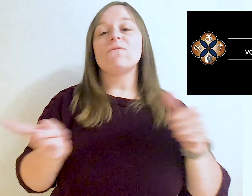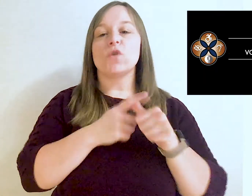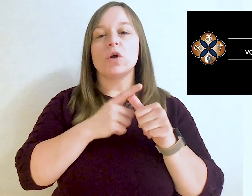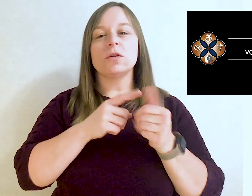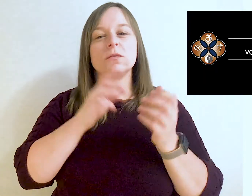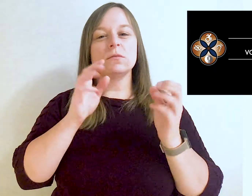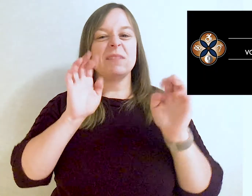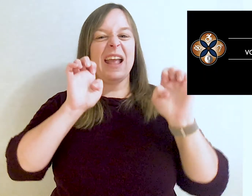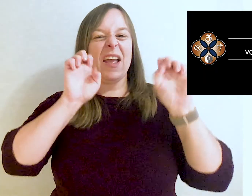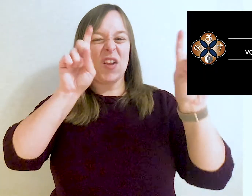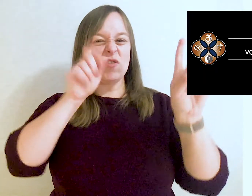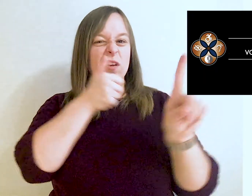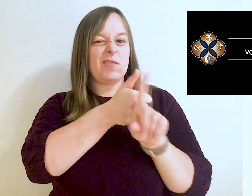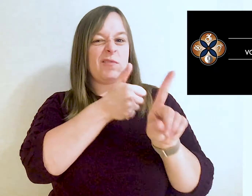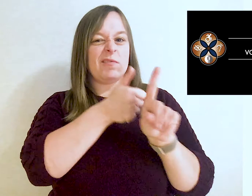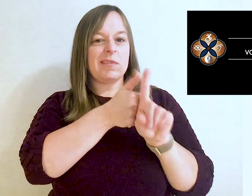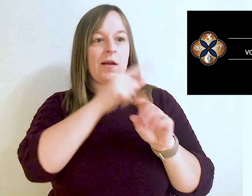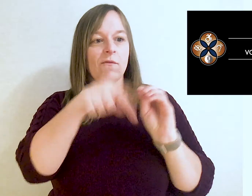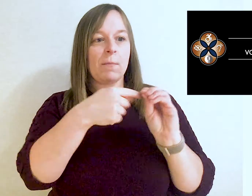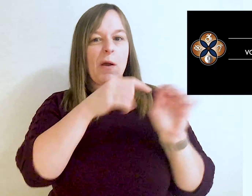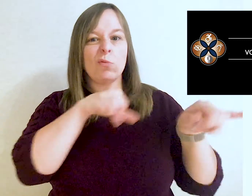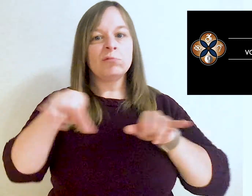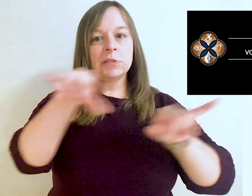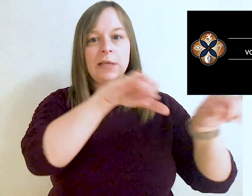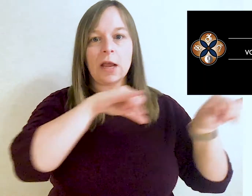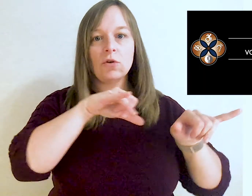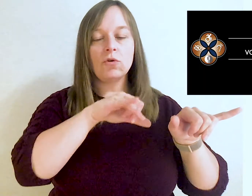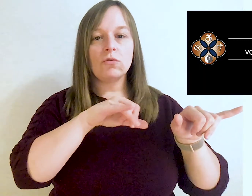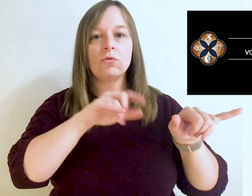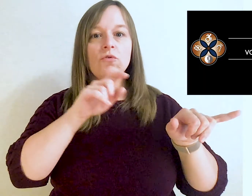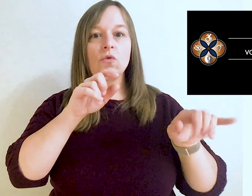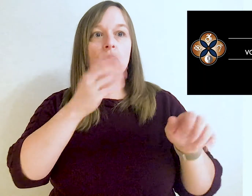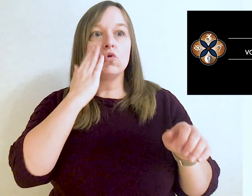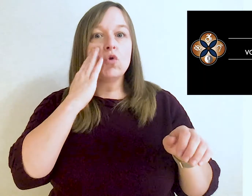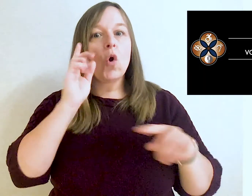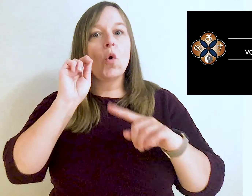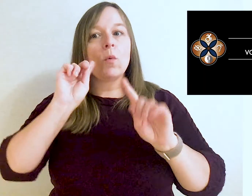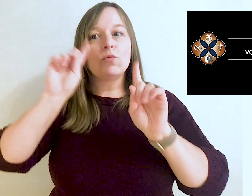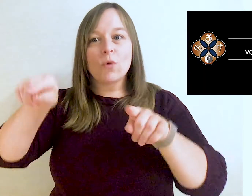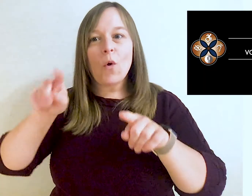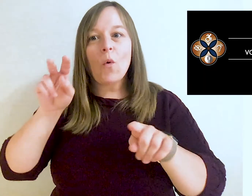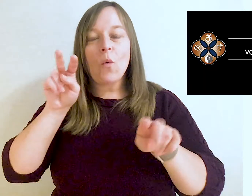then you're not going to be able to advocate for it to be accessible. So the first step would be